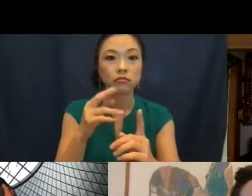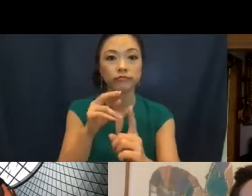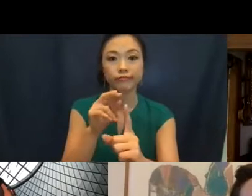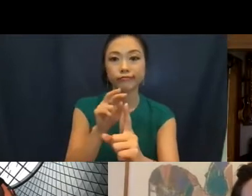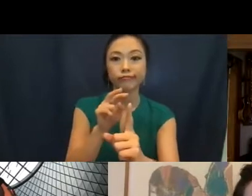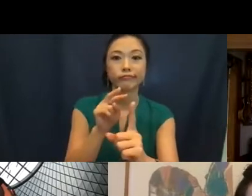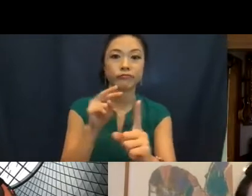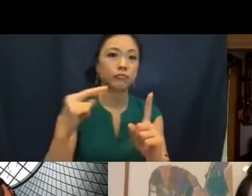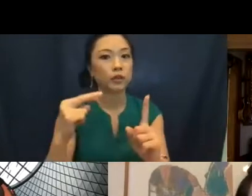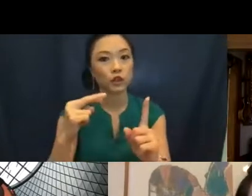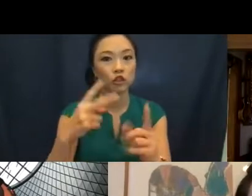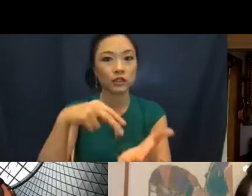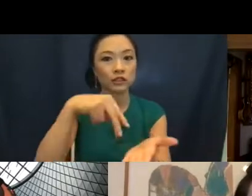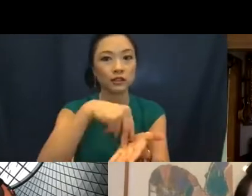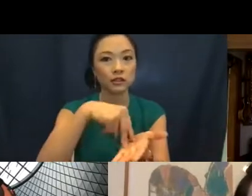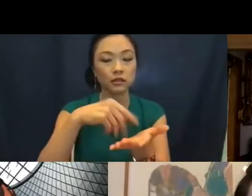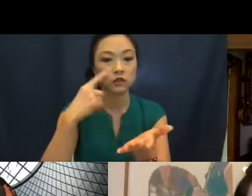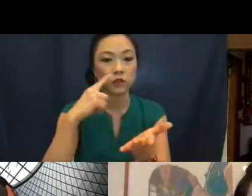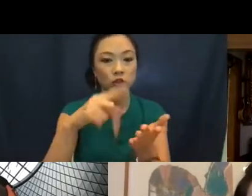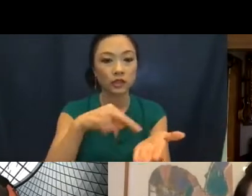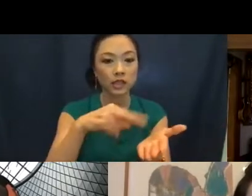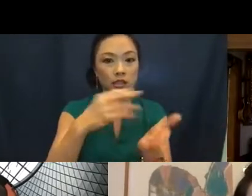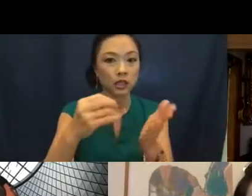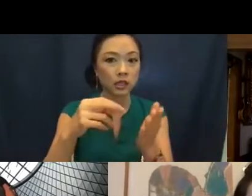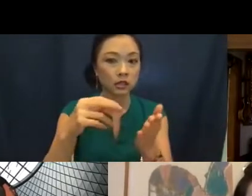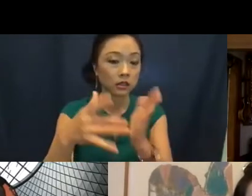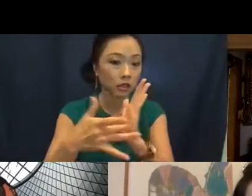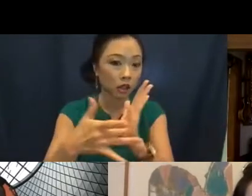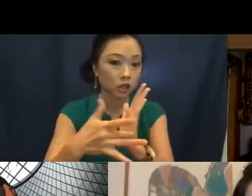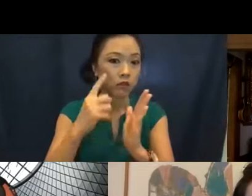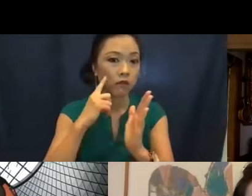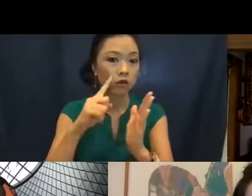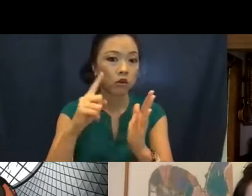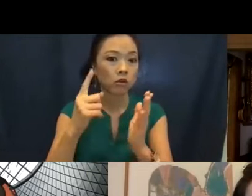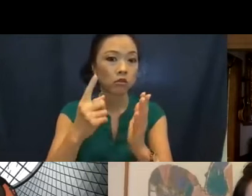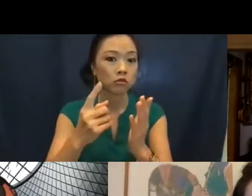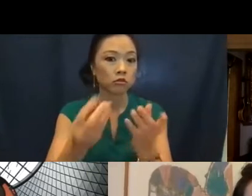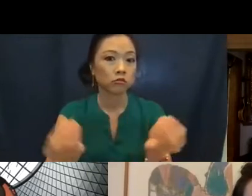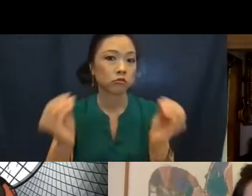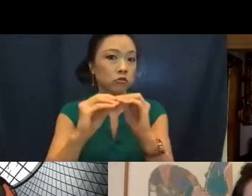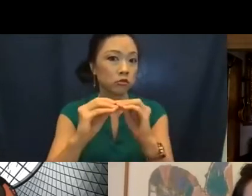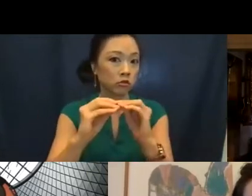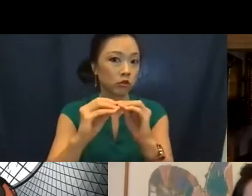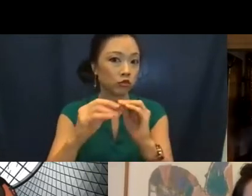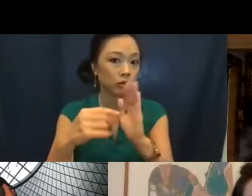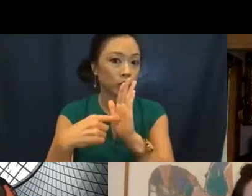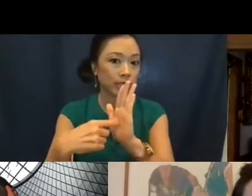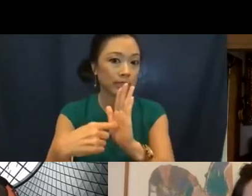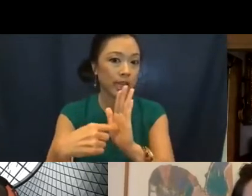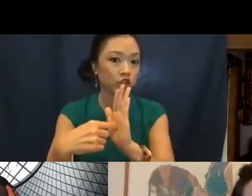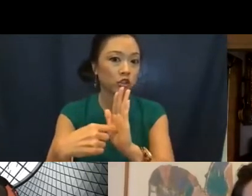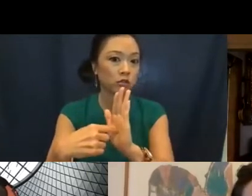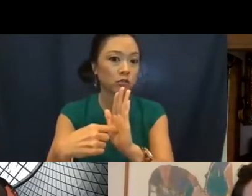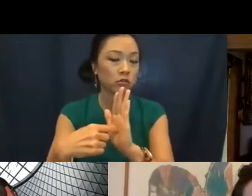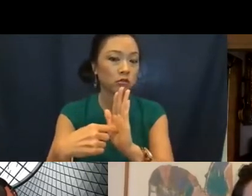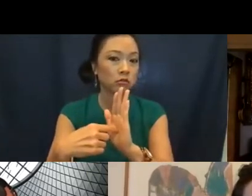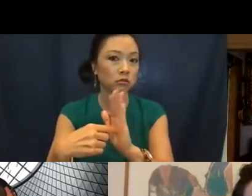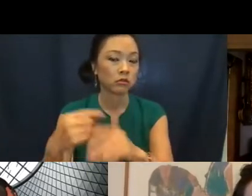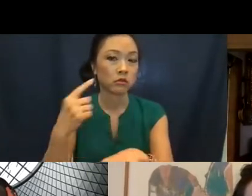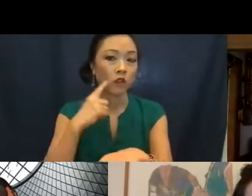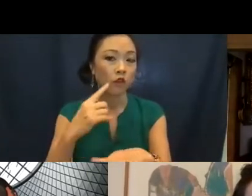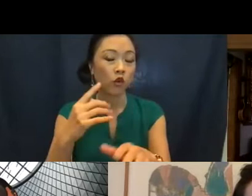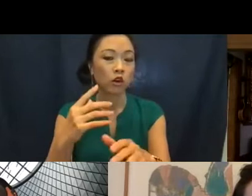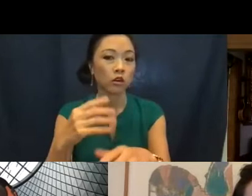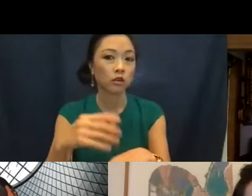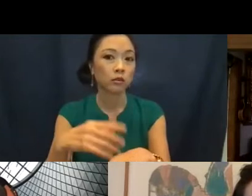I would say to emerge for greater representation, for shifts in perspective. And my last shout